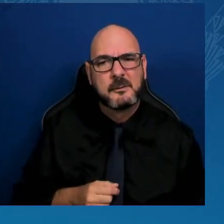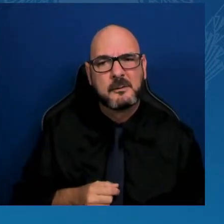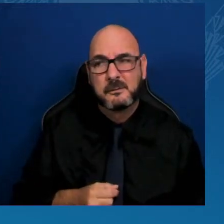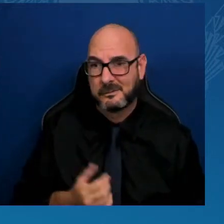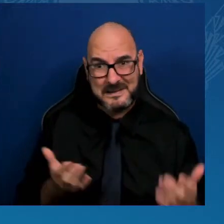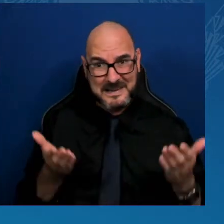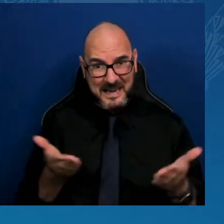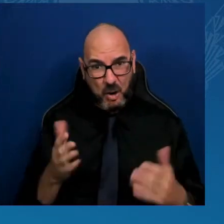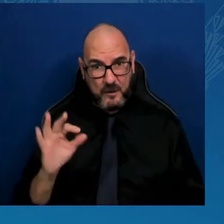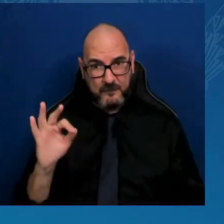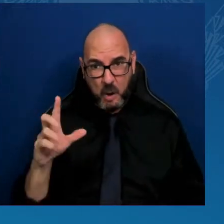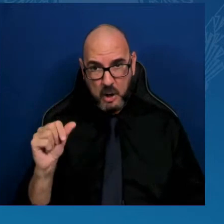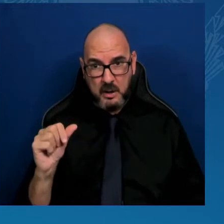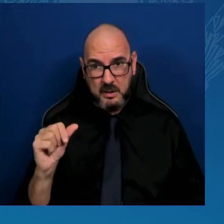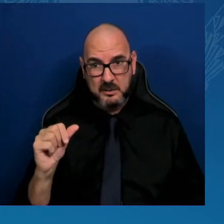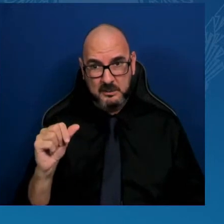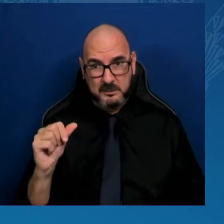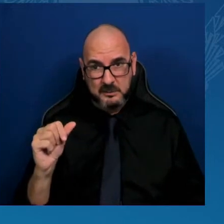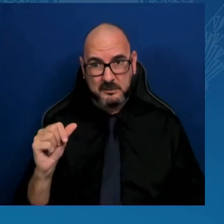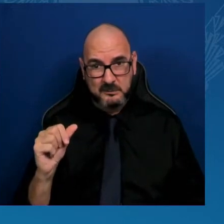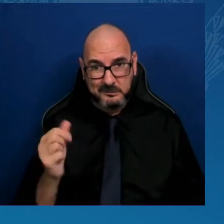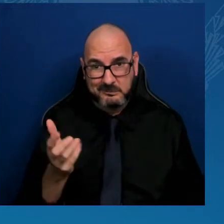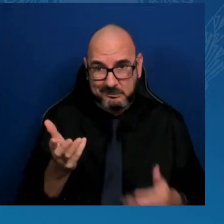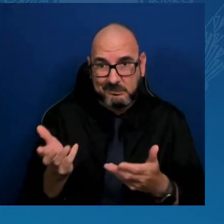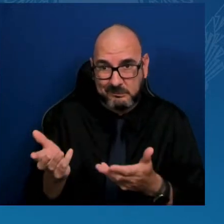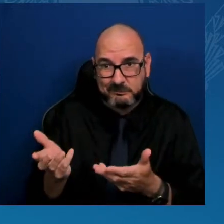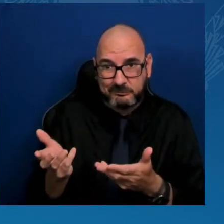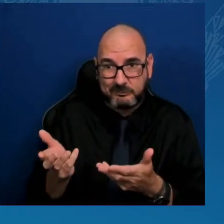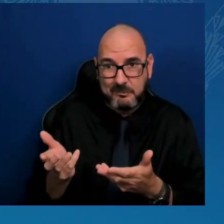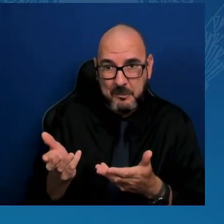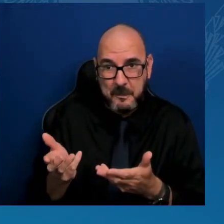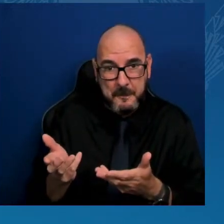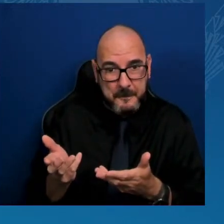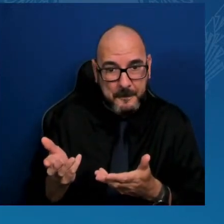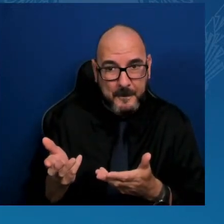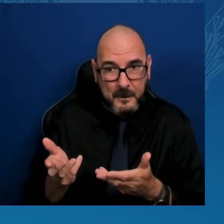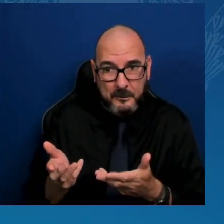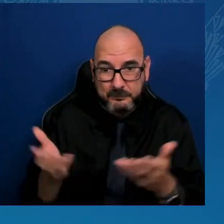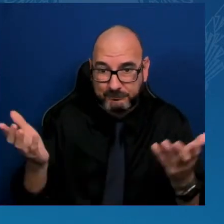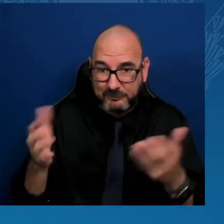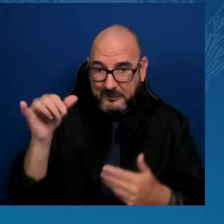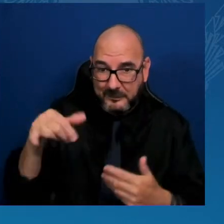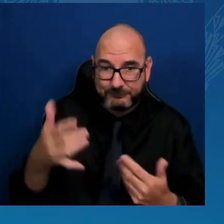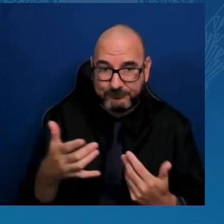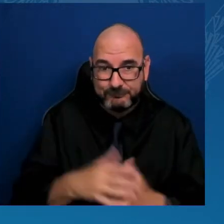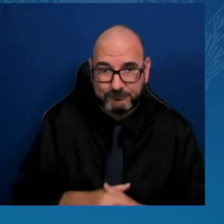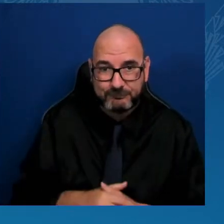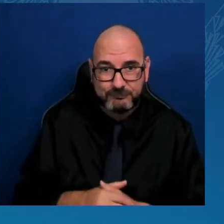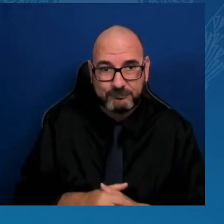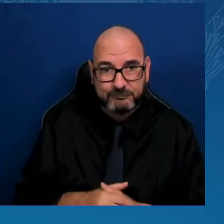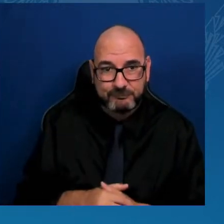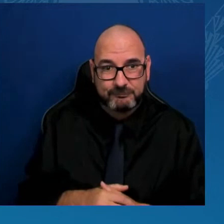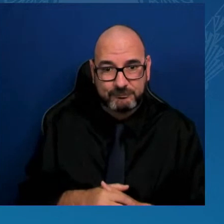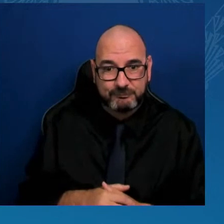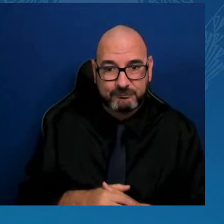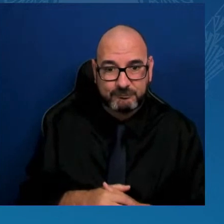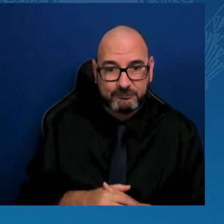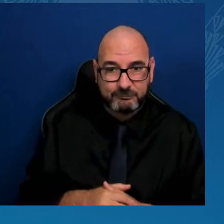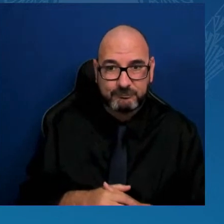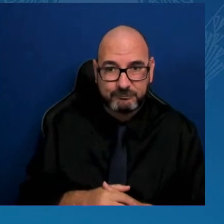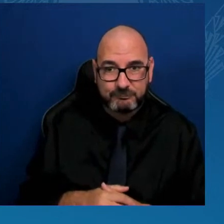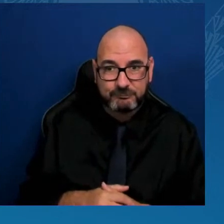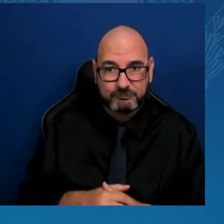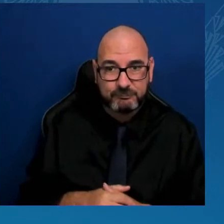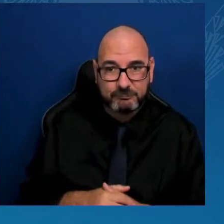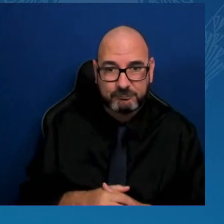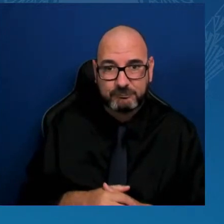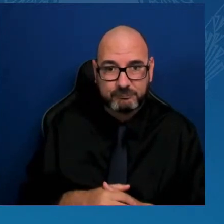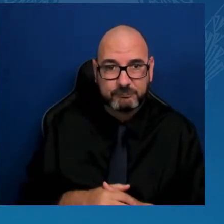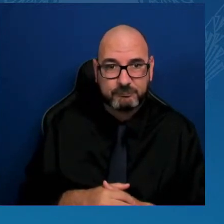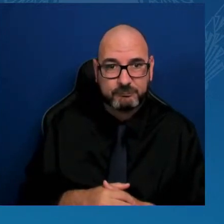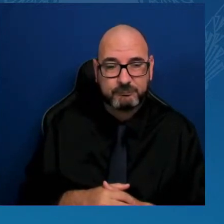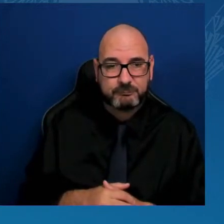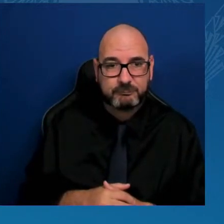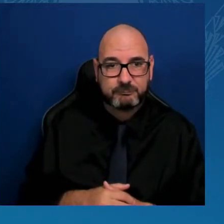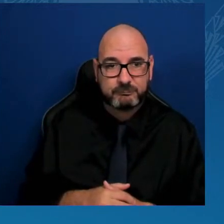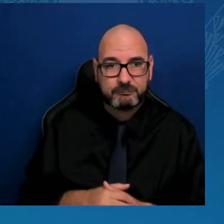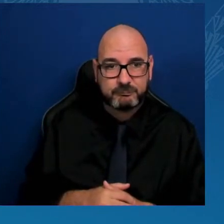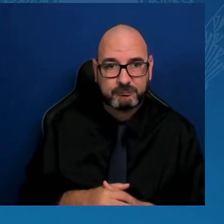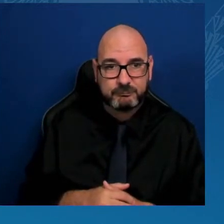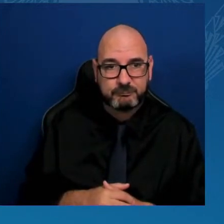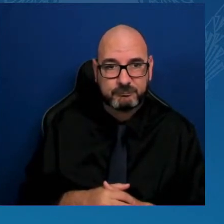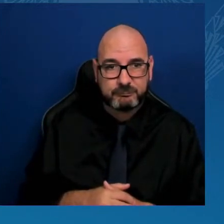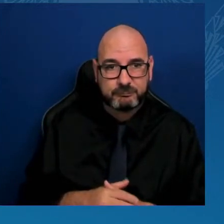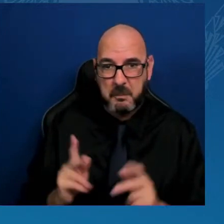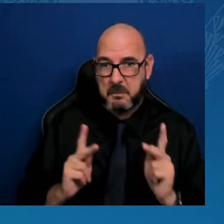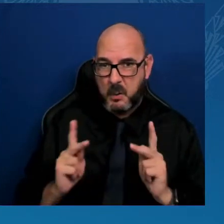right here in Florida,